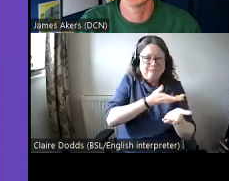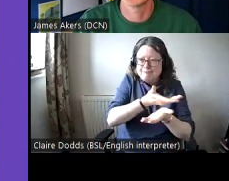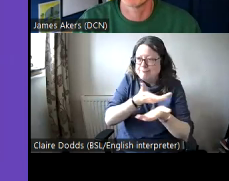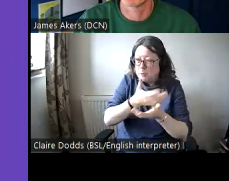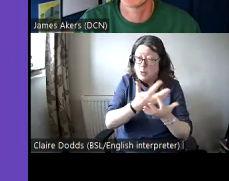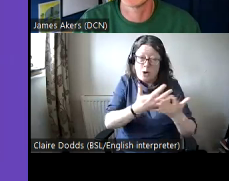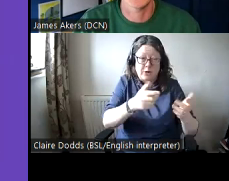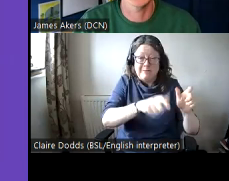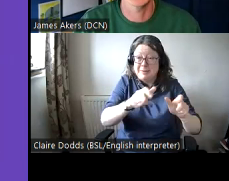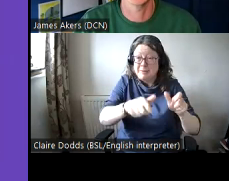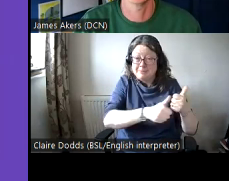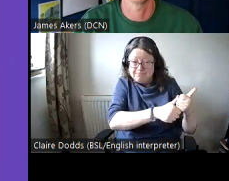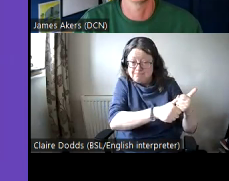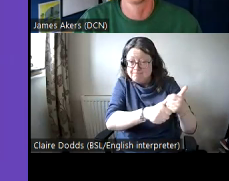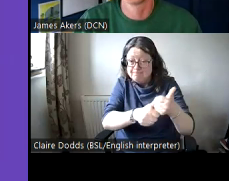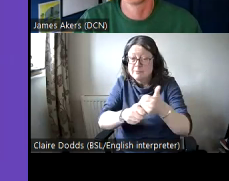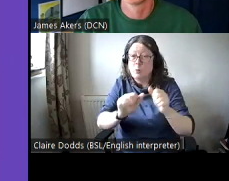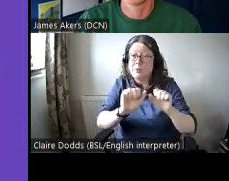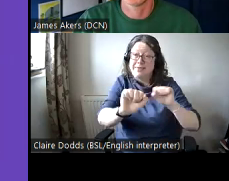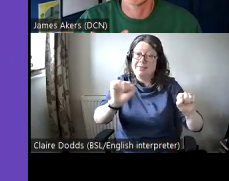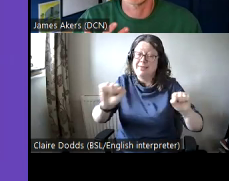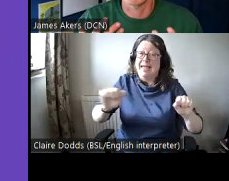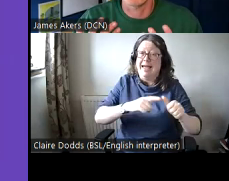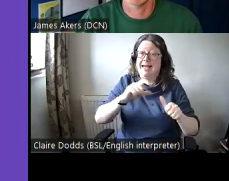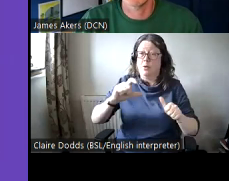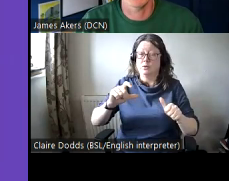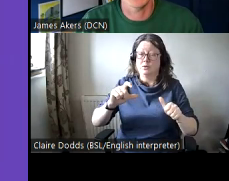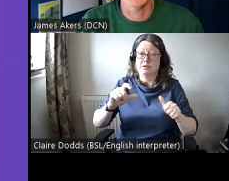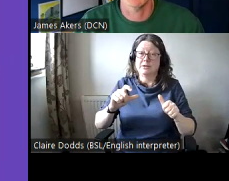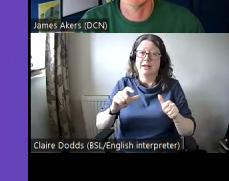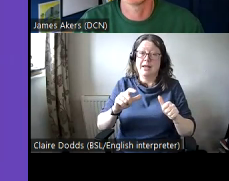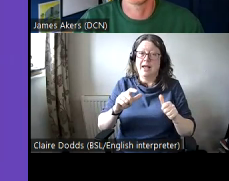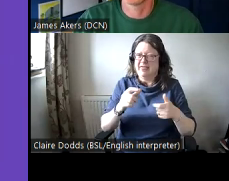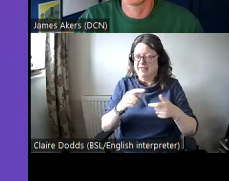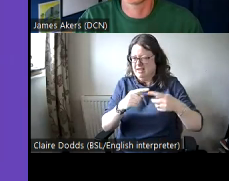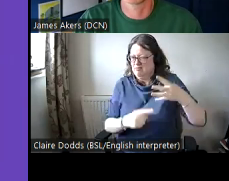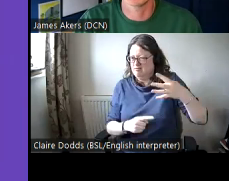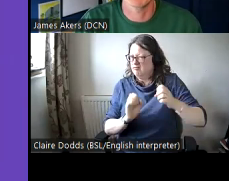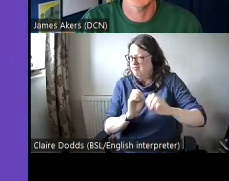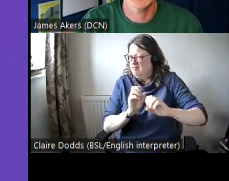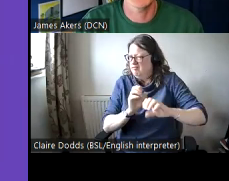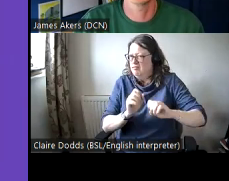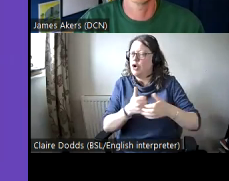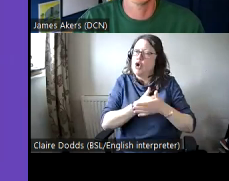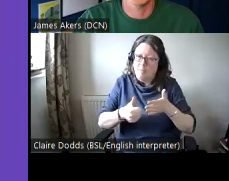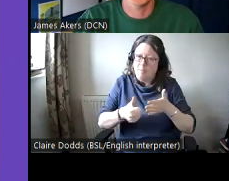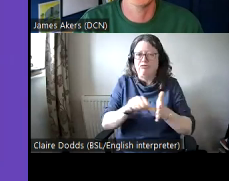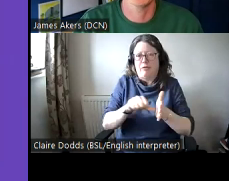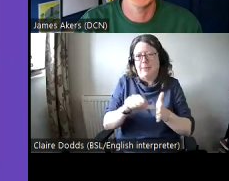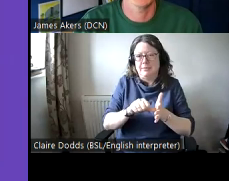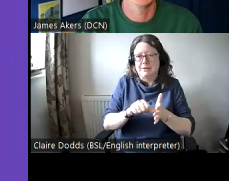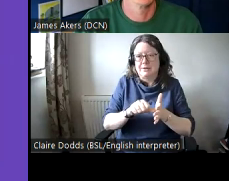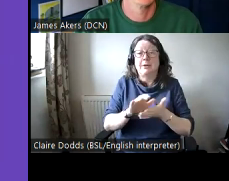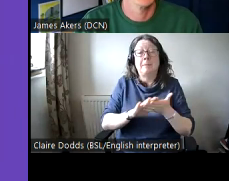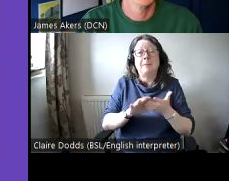These are some of the things that I see. Hopefully by the end of this webinar you'll identify them yourselves and be able to check them yourselves.